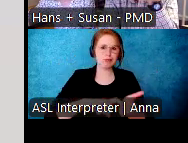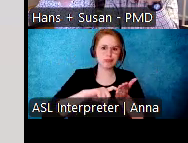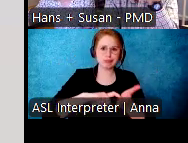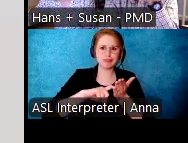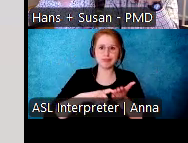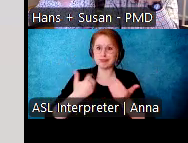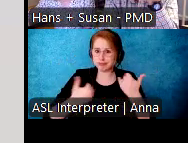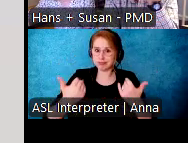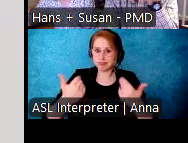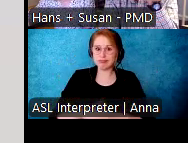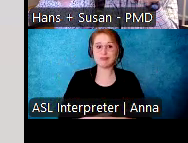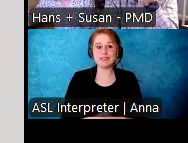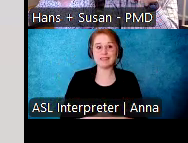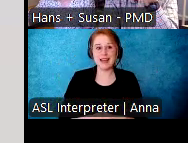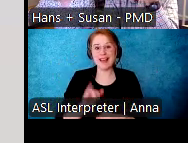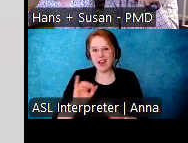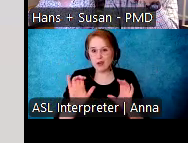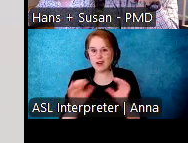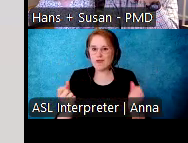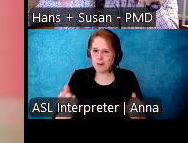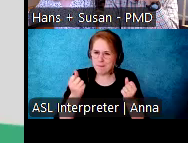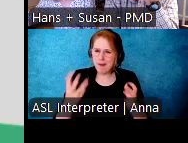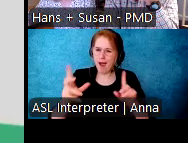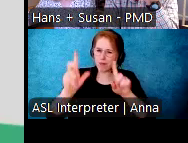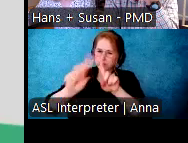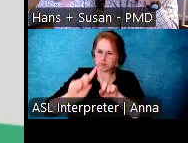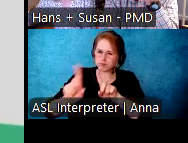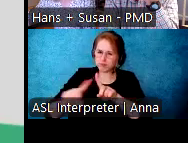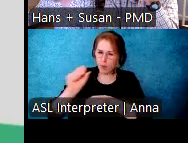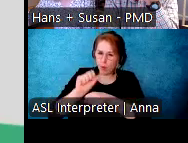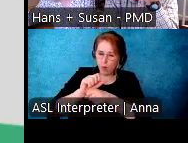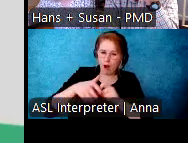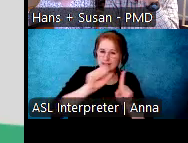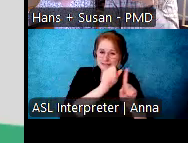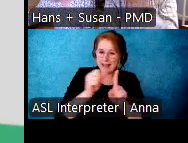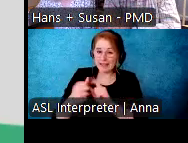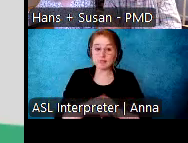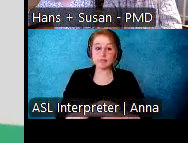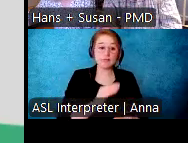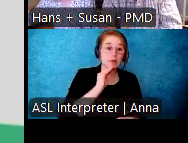and have the credentials needed for many workplace opportunities, from home- and community-based services